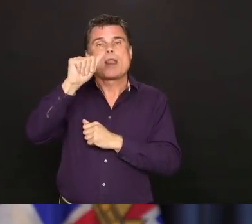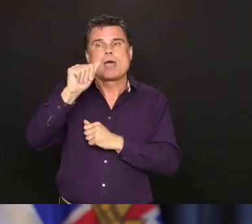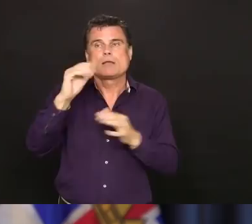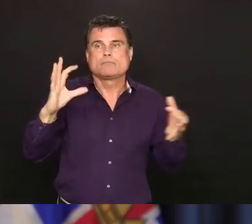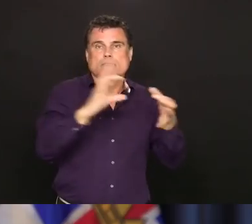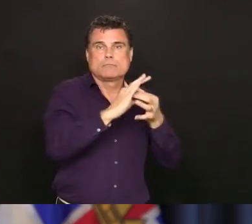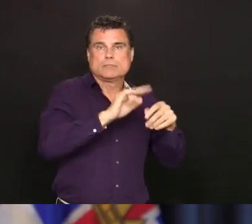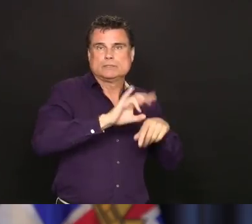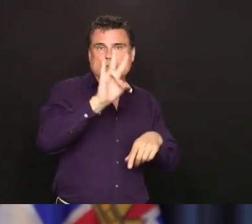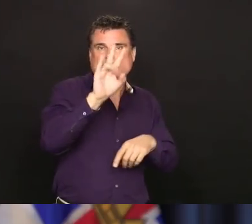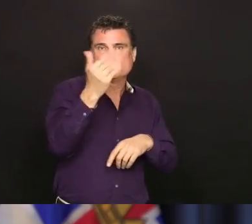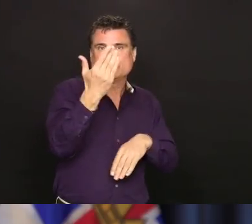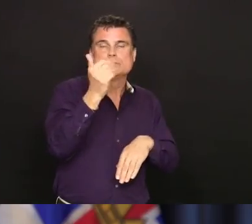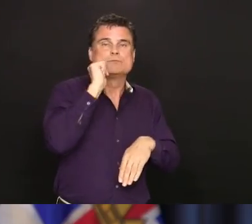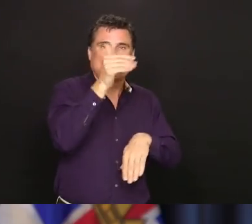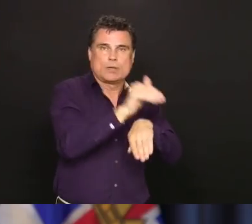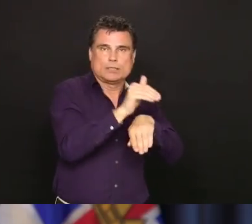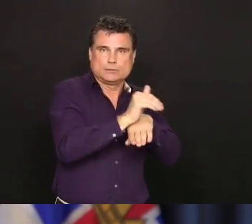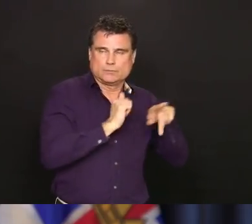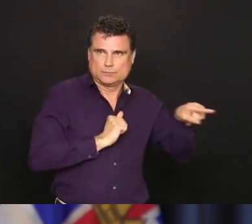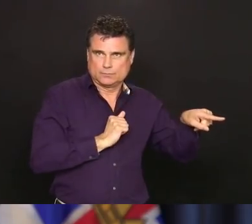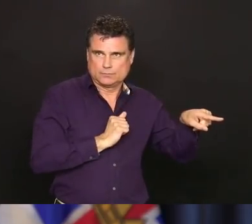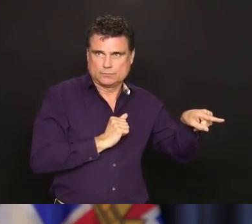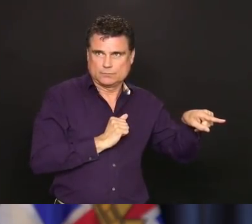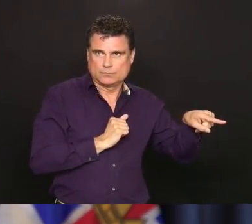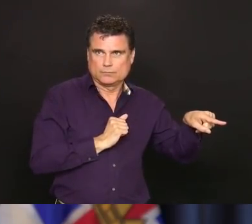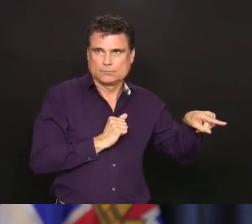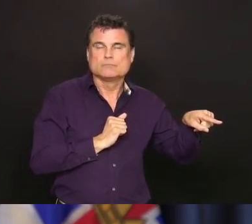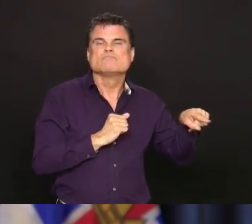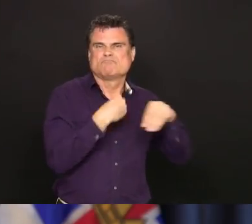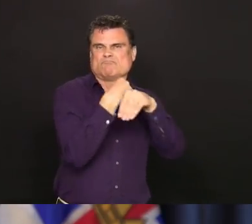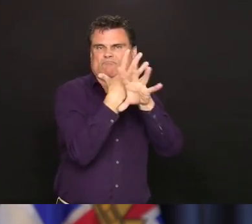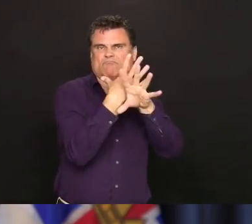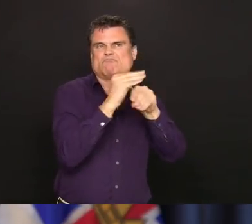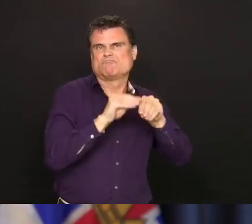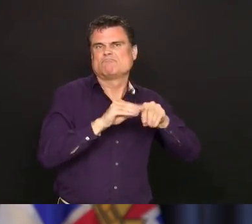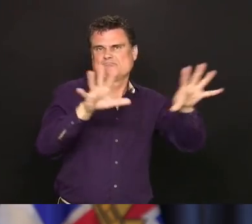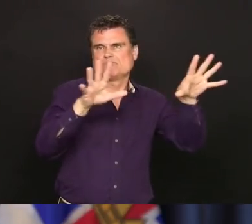be hosting at 7:15. On the 22nd, tomorrow, Northern